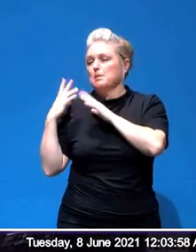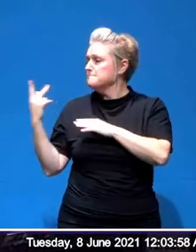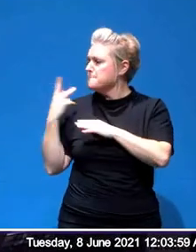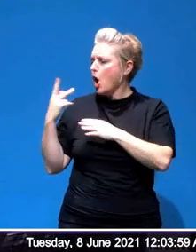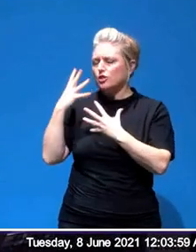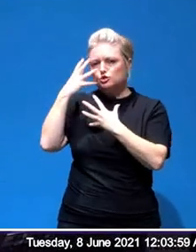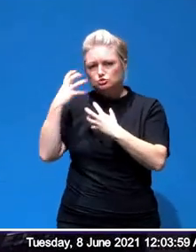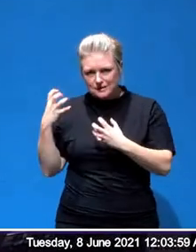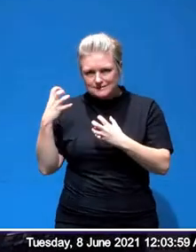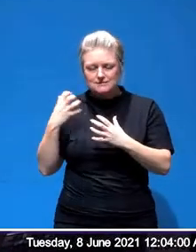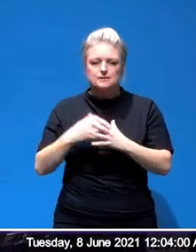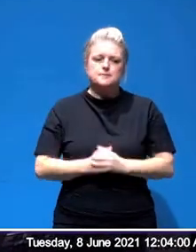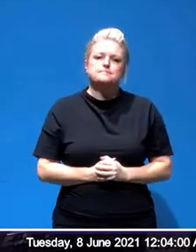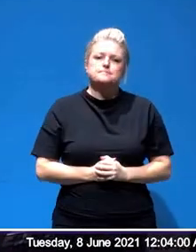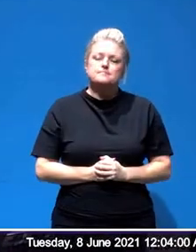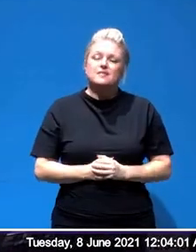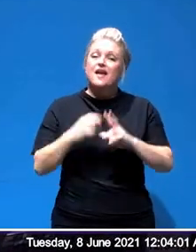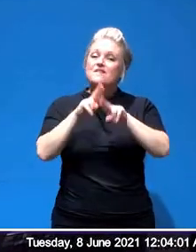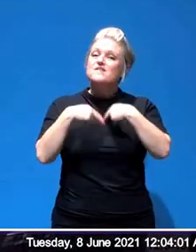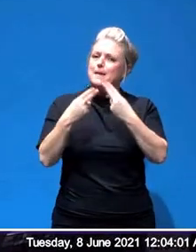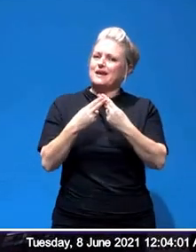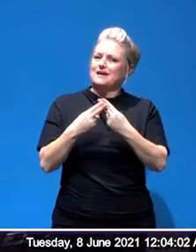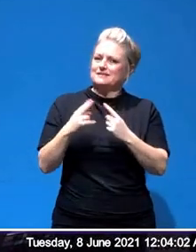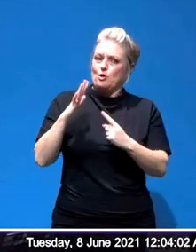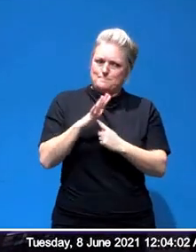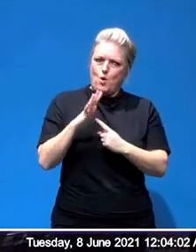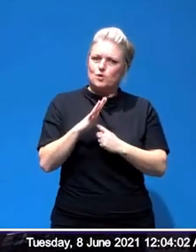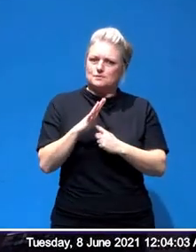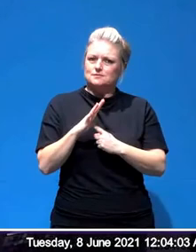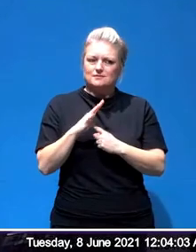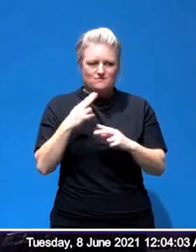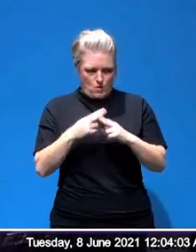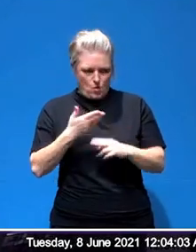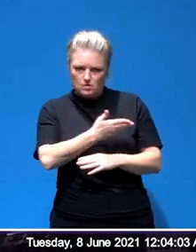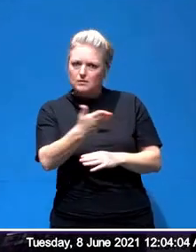Families play a vital role in the lives of their loved ones with disabilities.